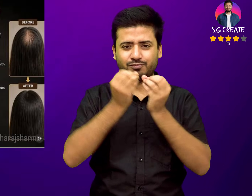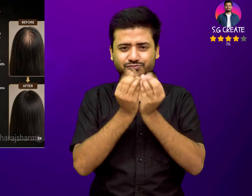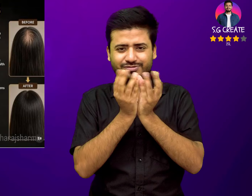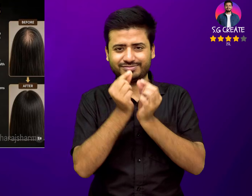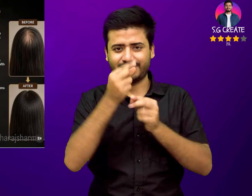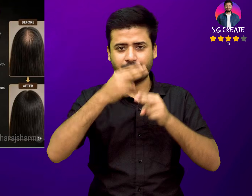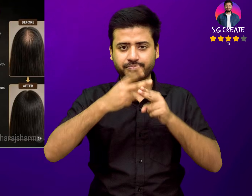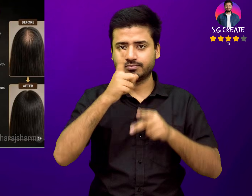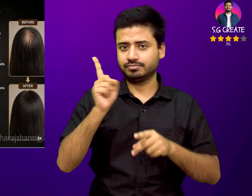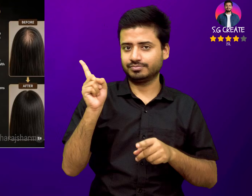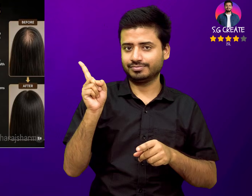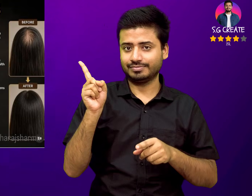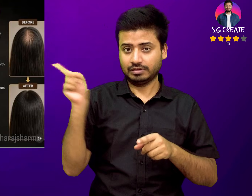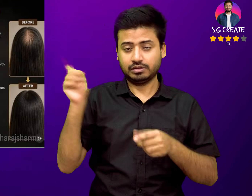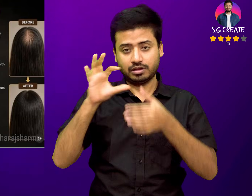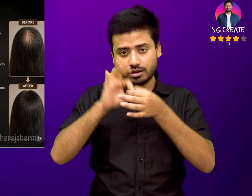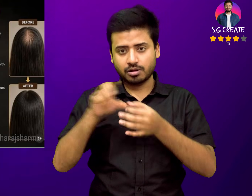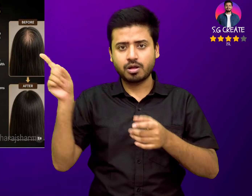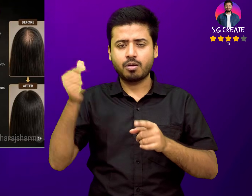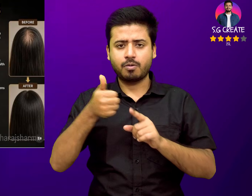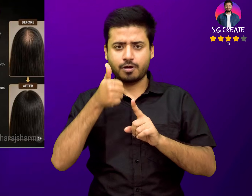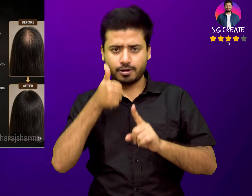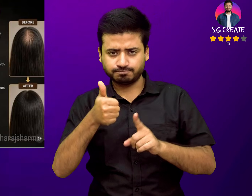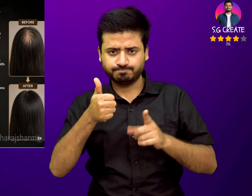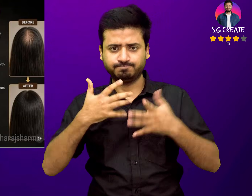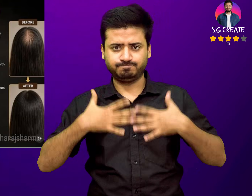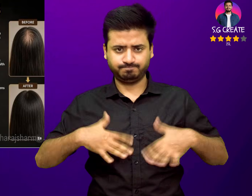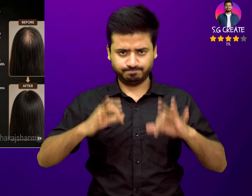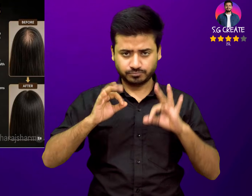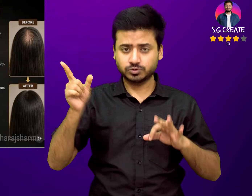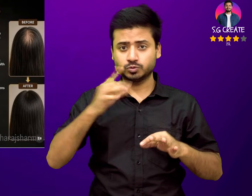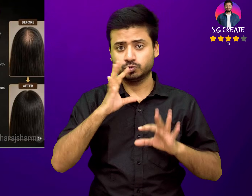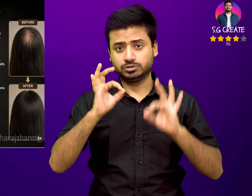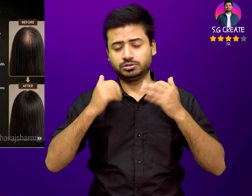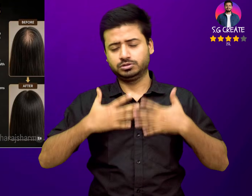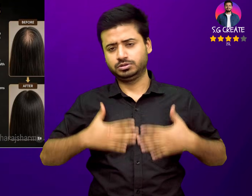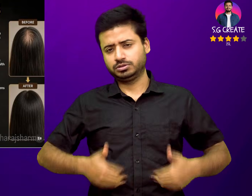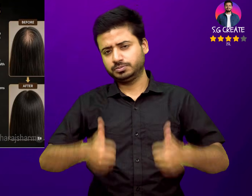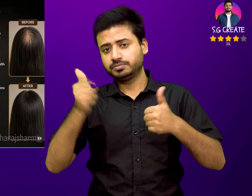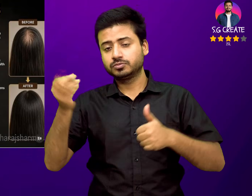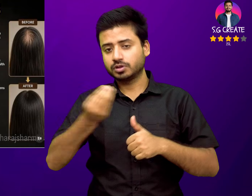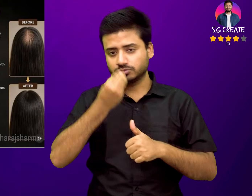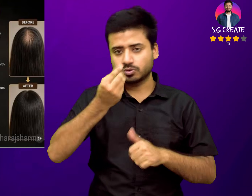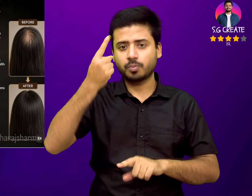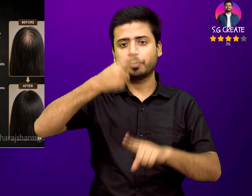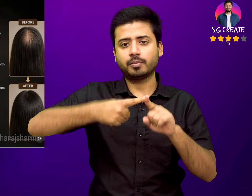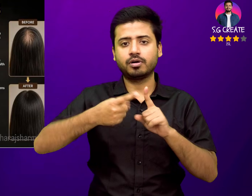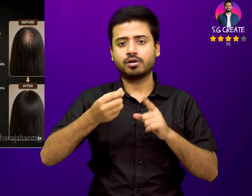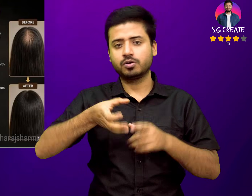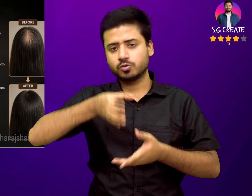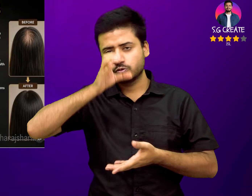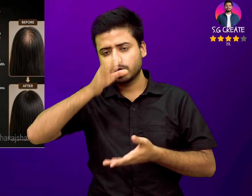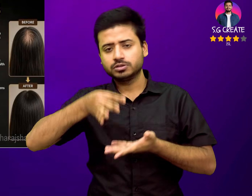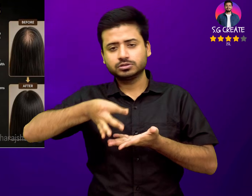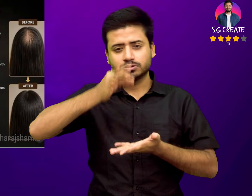in each ingredient. One, rice water. The cuticle smoother. Rice water has been used for centuries,